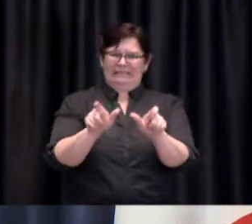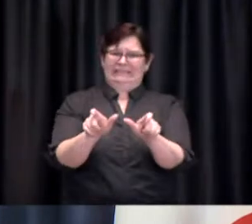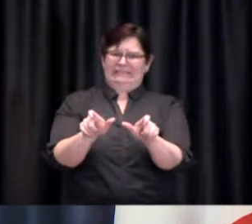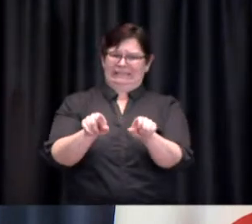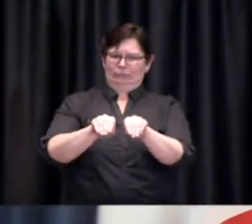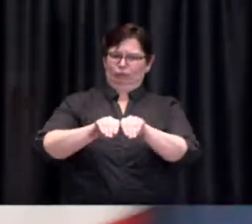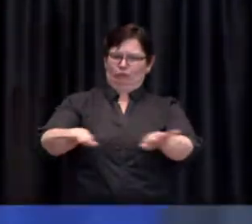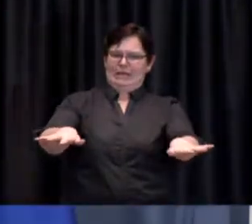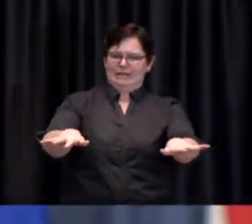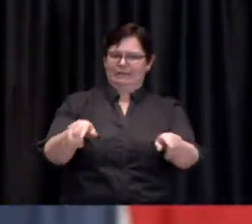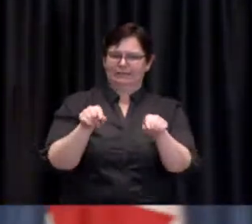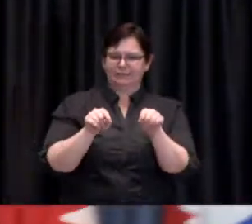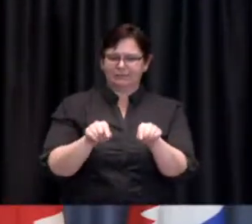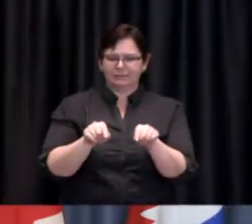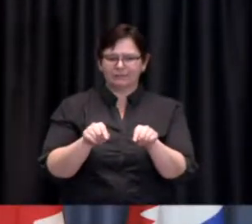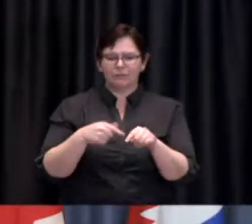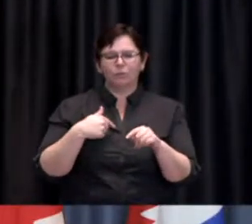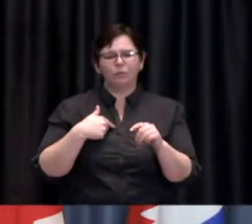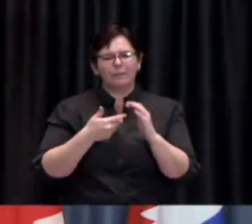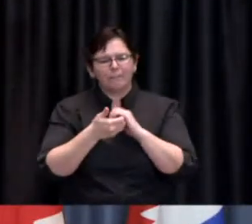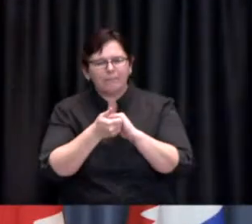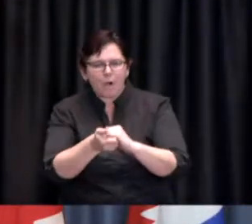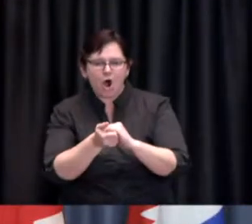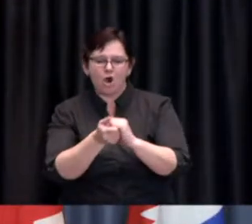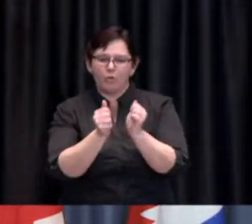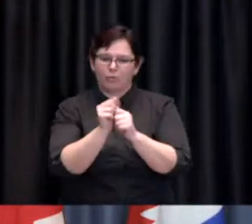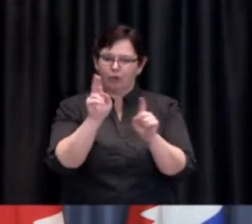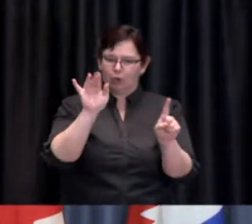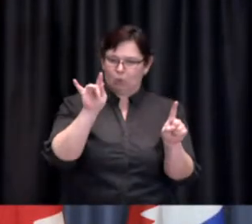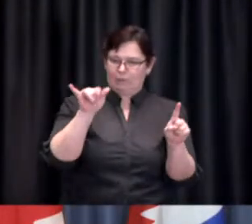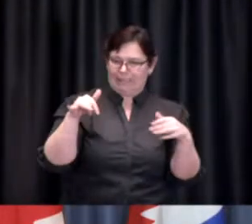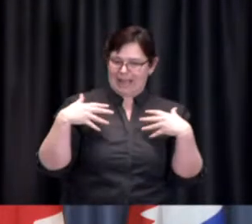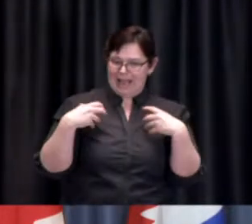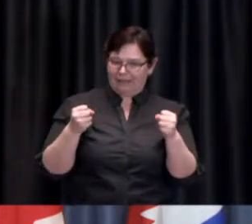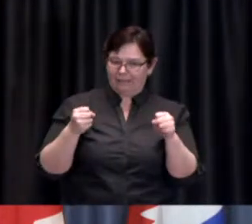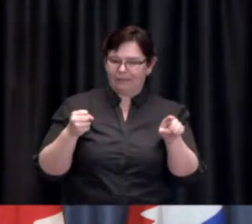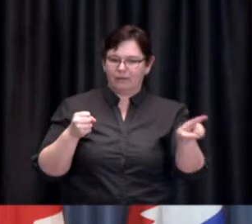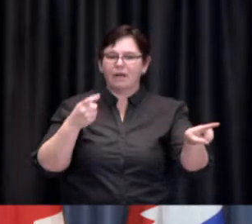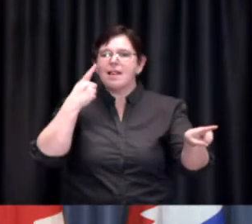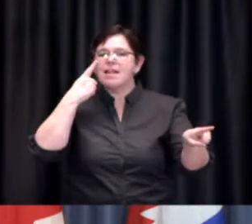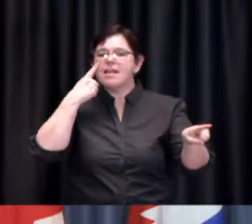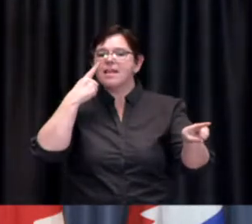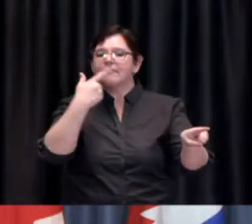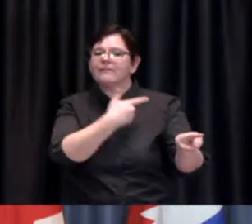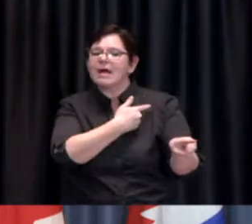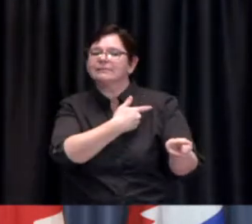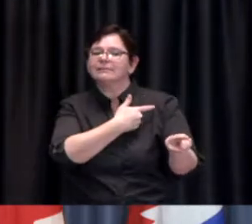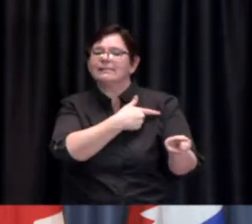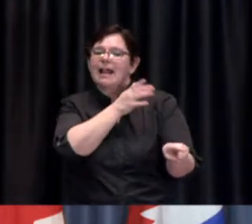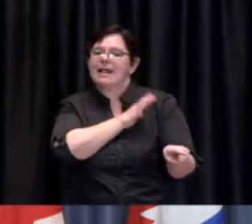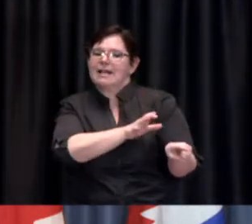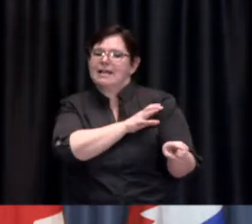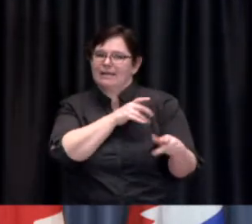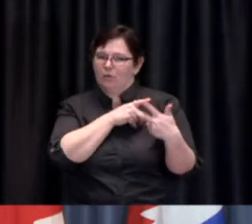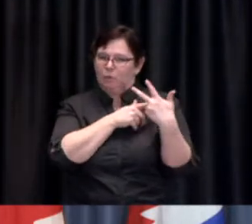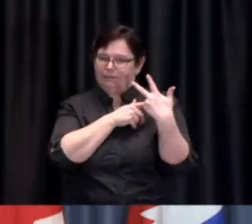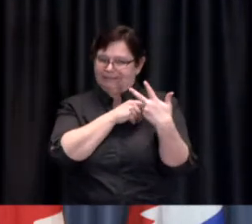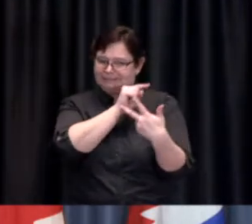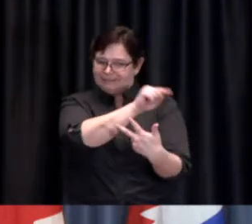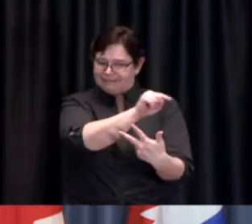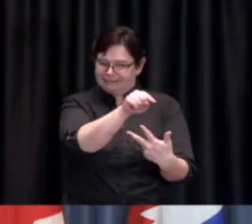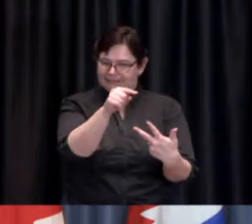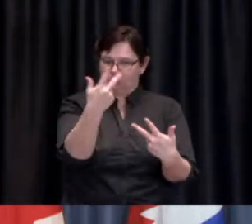with Unity Health they've conducted three pilot vaccination clinics at shelters one in a senior